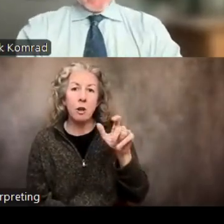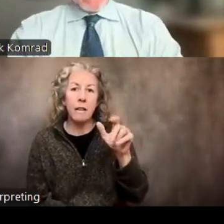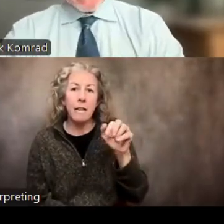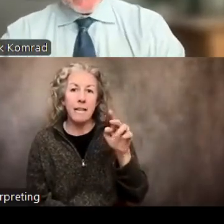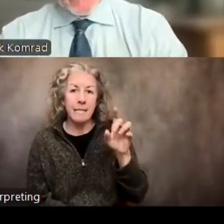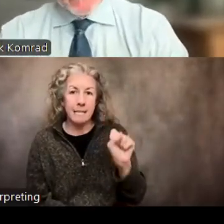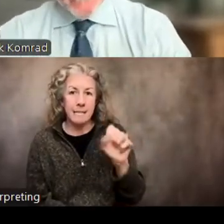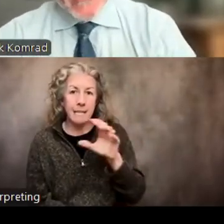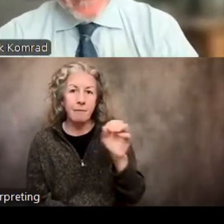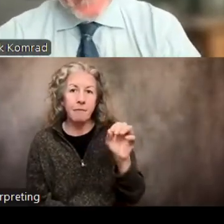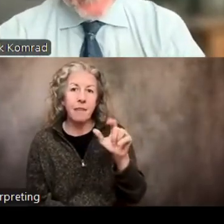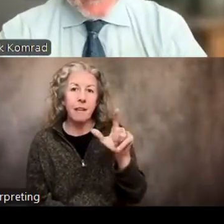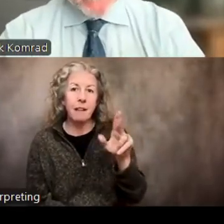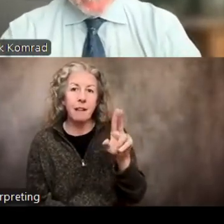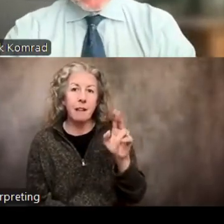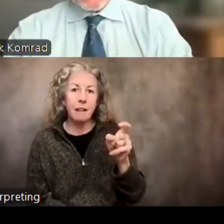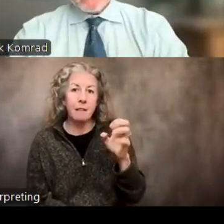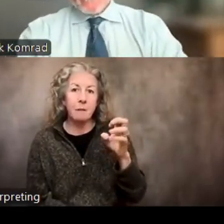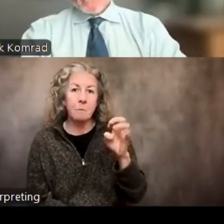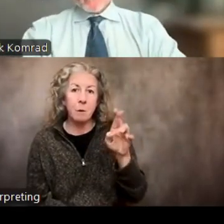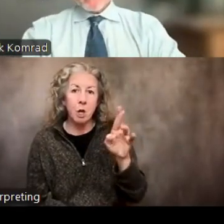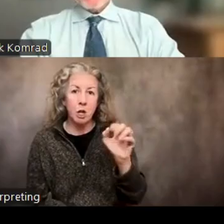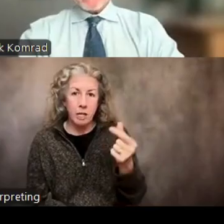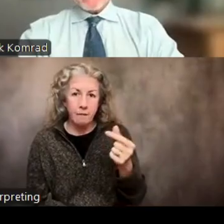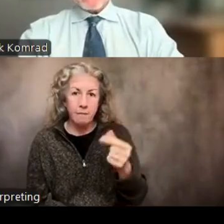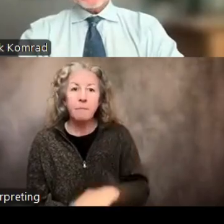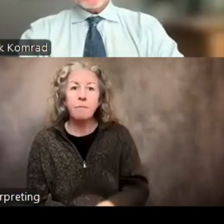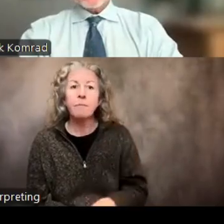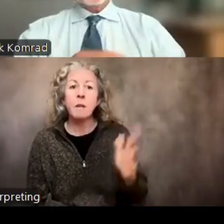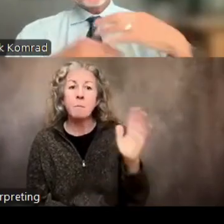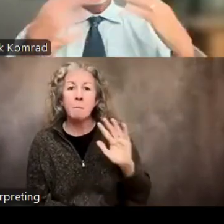back in 2003 when we're talking about this, there's sort of two